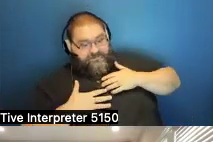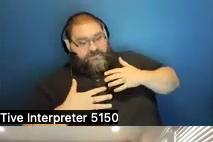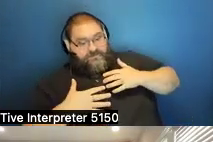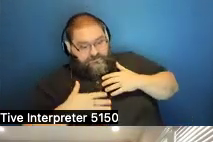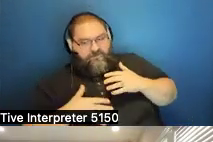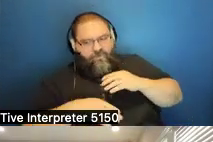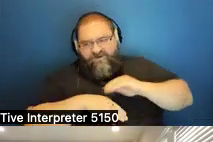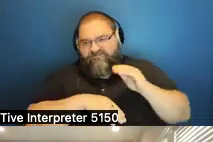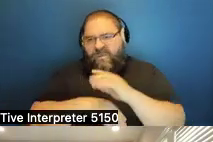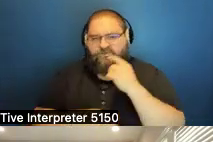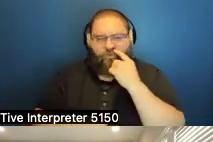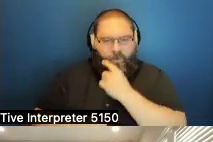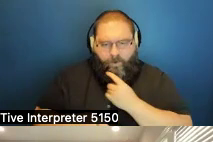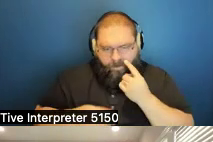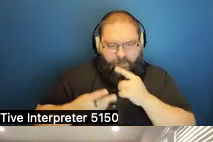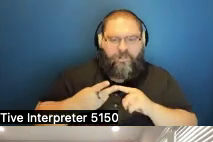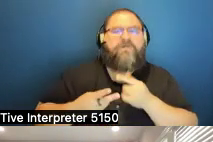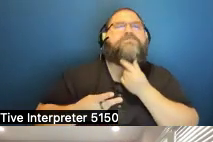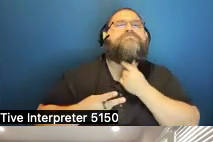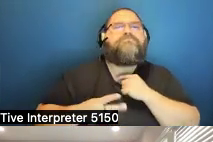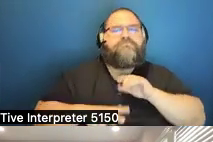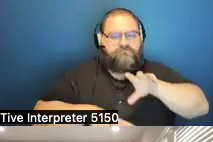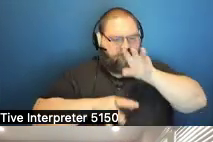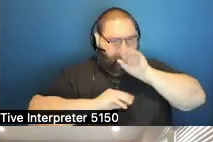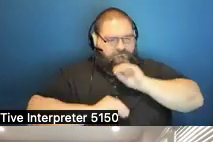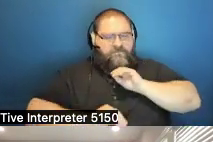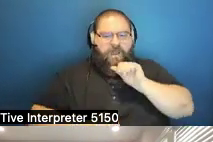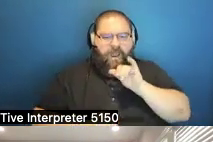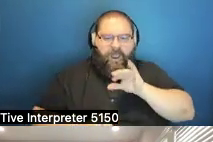and the airway system? 19:36:28 He Kang…